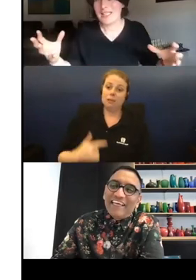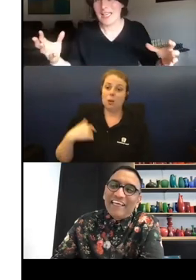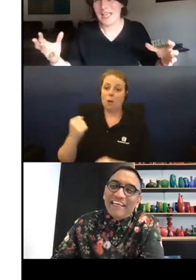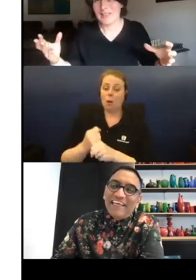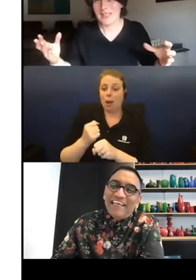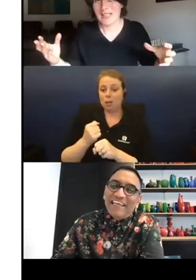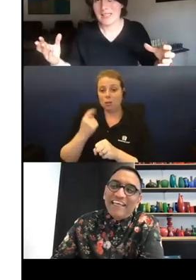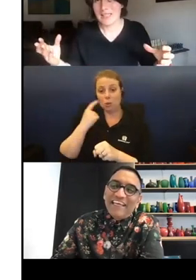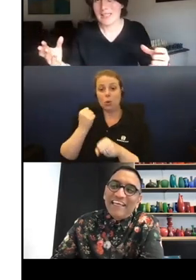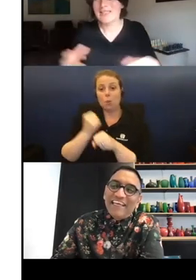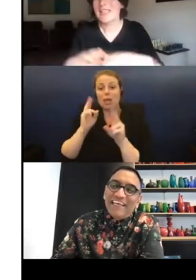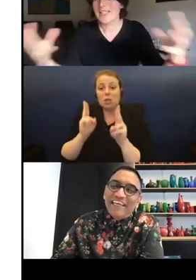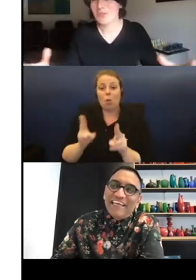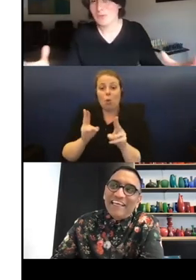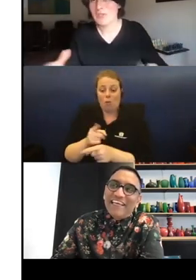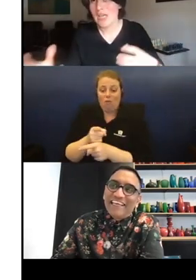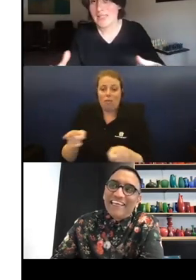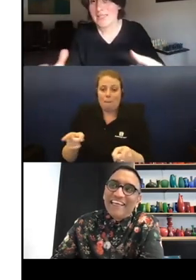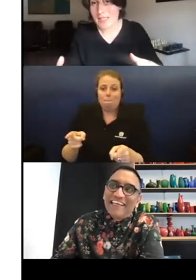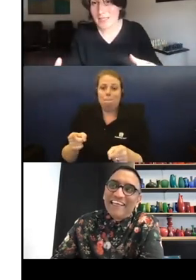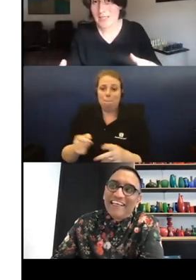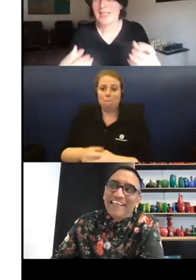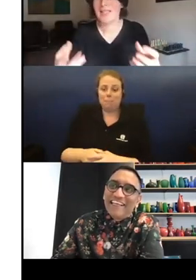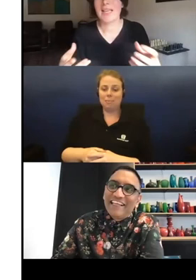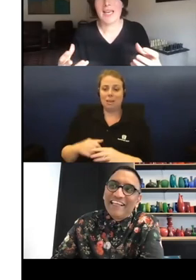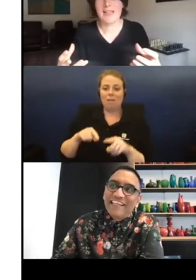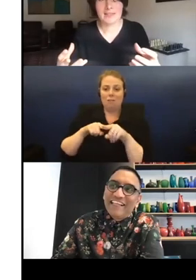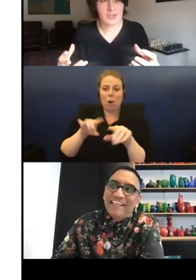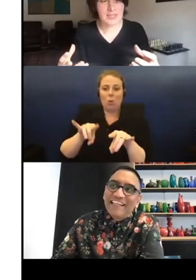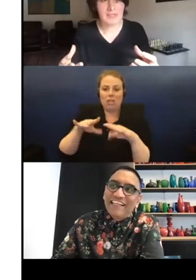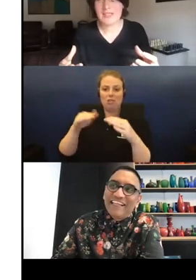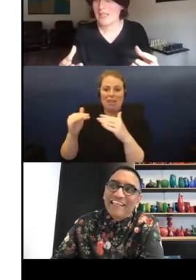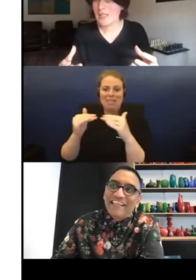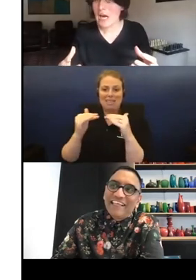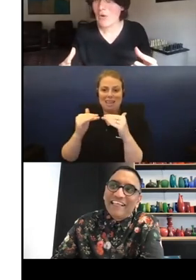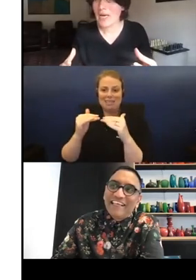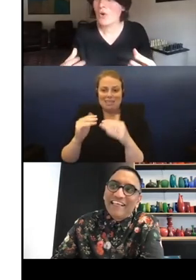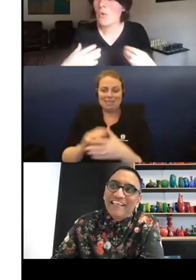and and and standard of the australian standard as i can and just even thinking how i called them